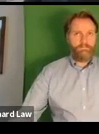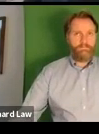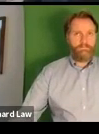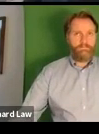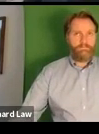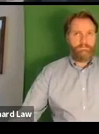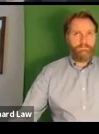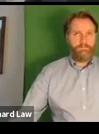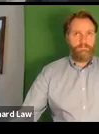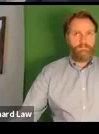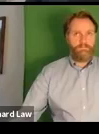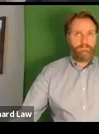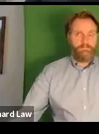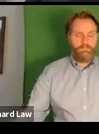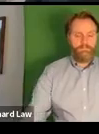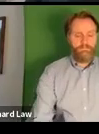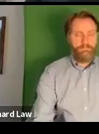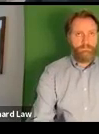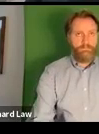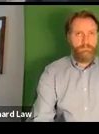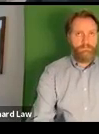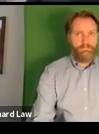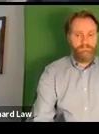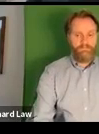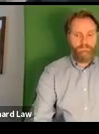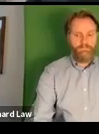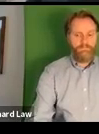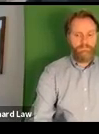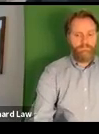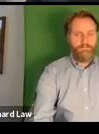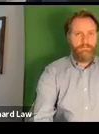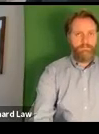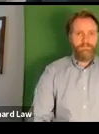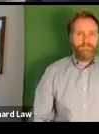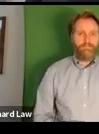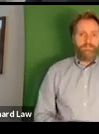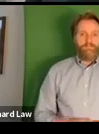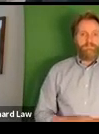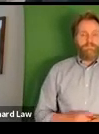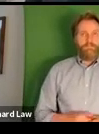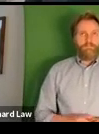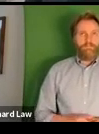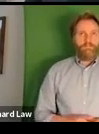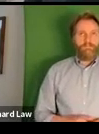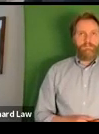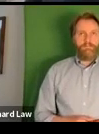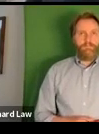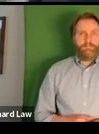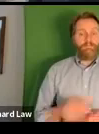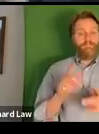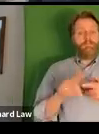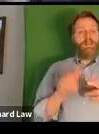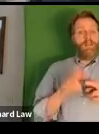expect that to be able to be that leave to be cancelled you know there are circumstances and managers aren't going to agree with that